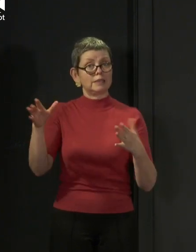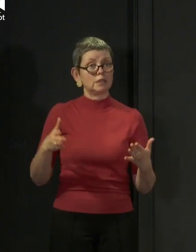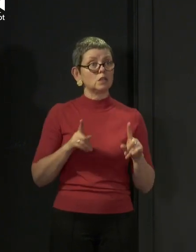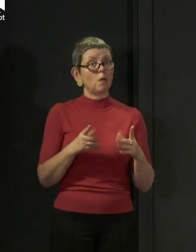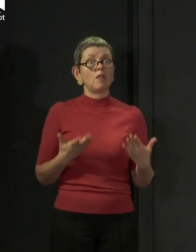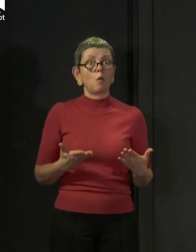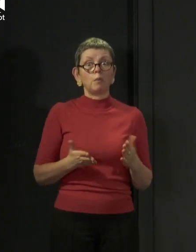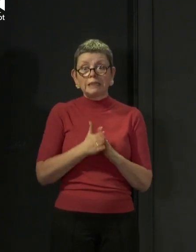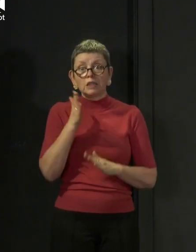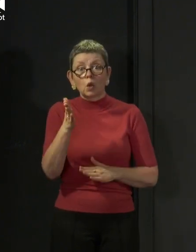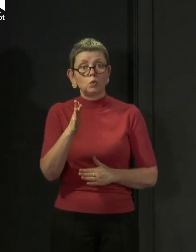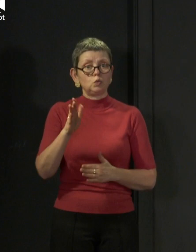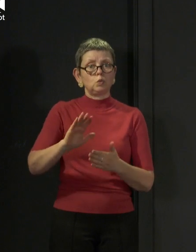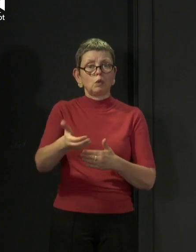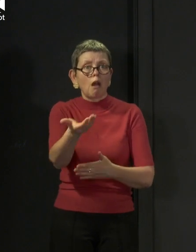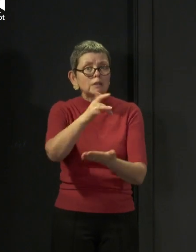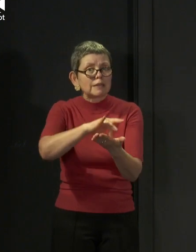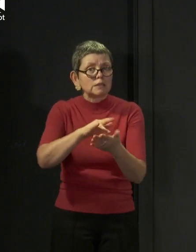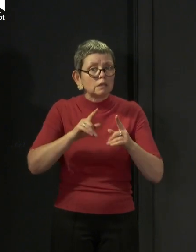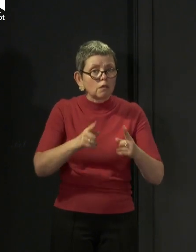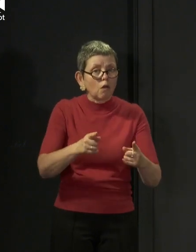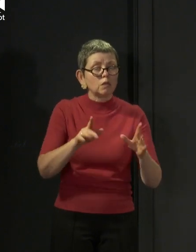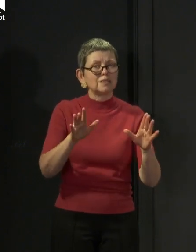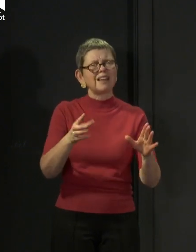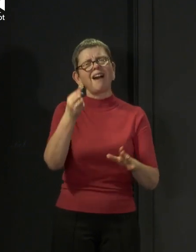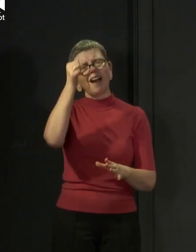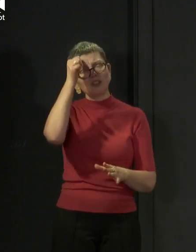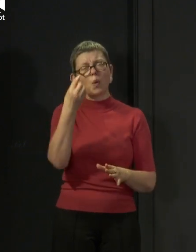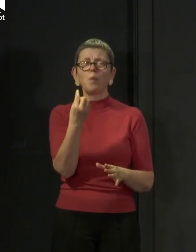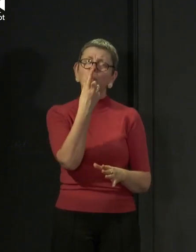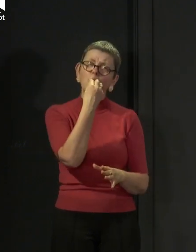centres. So I know there is always potential for confusion, but to allay that is one of